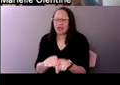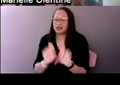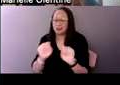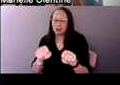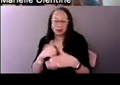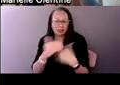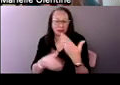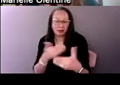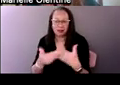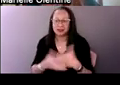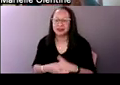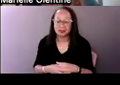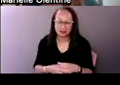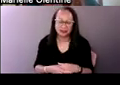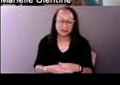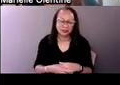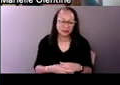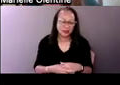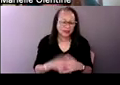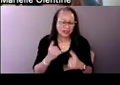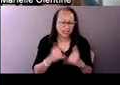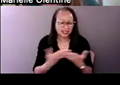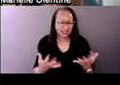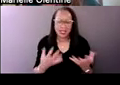went after Dogwoof, Phonetic, Outlook, Light Docs,